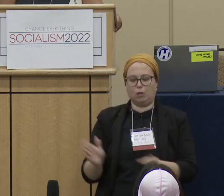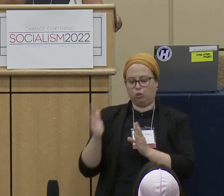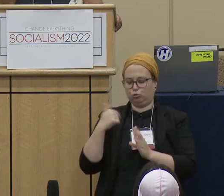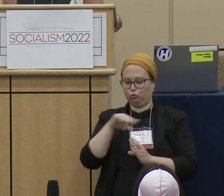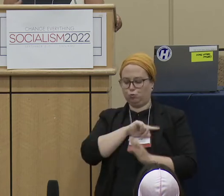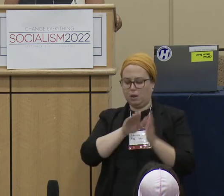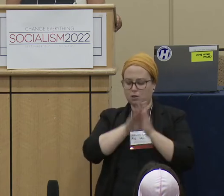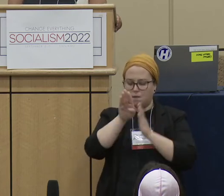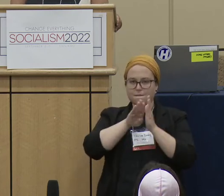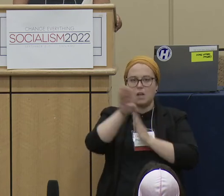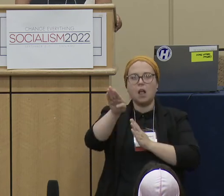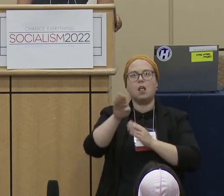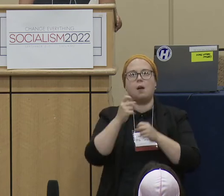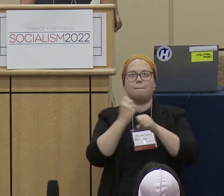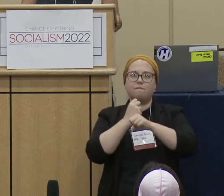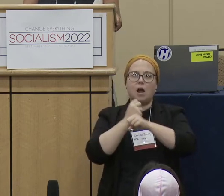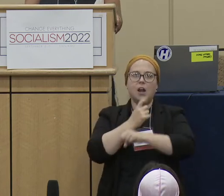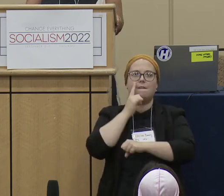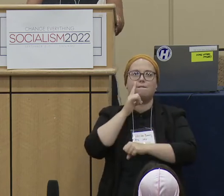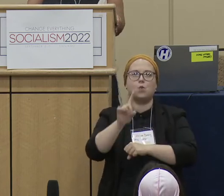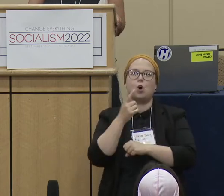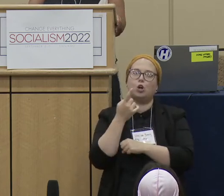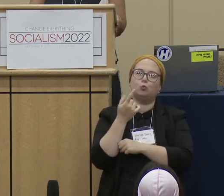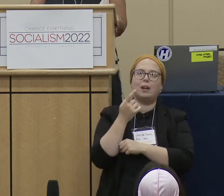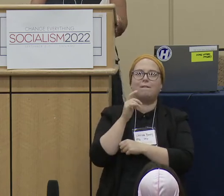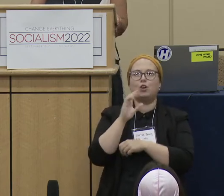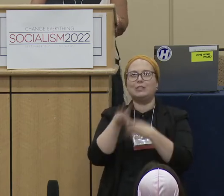that fits fine. But it's related to what strategies we